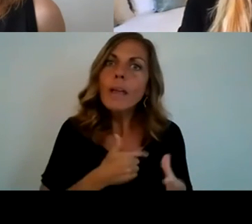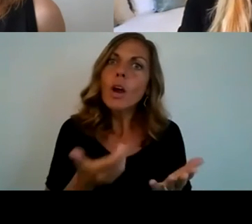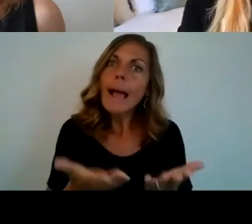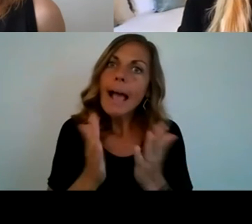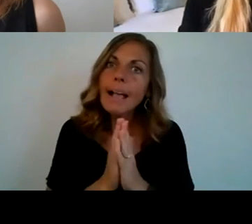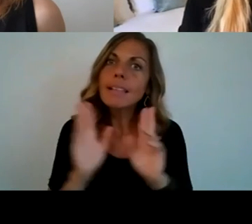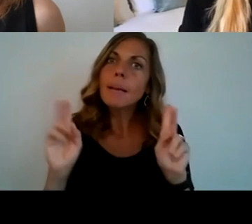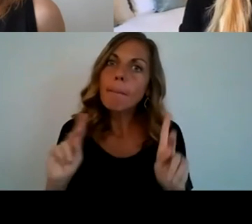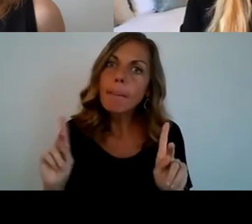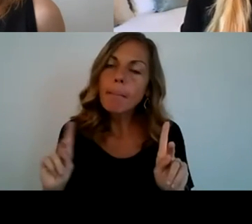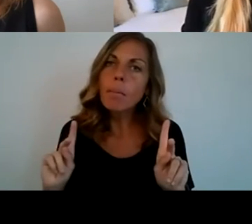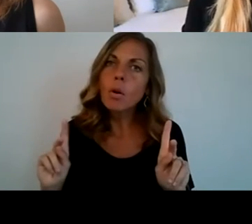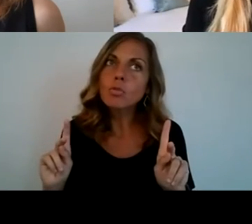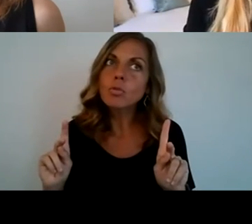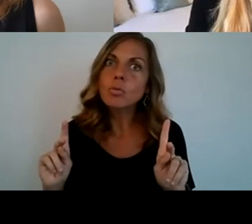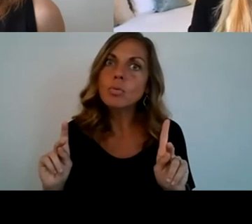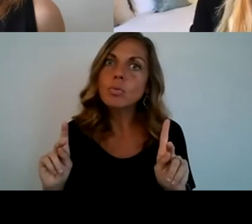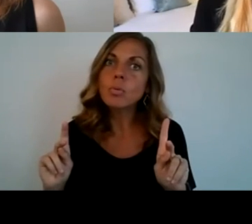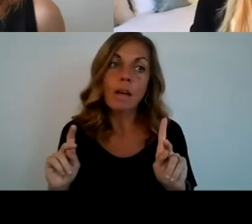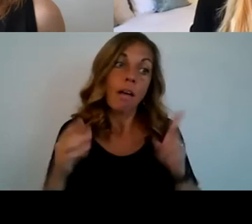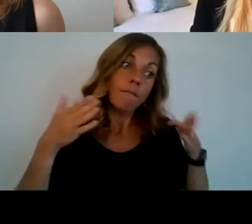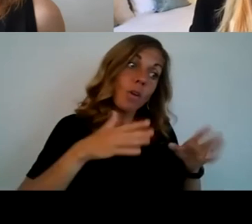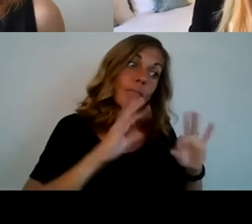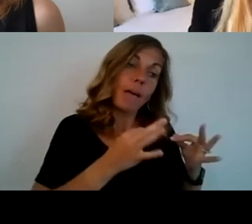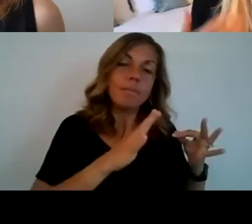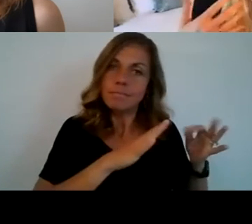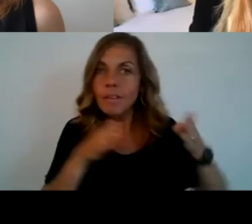their families. To take time out of their worry. You know, if they have a sick family